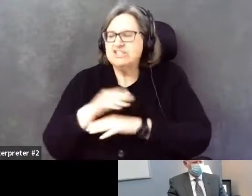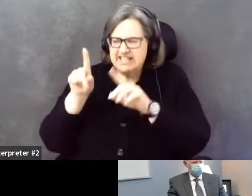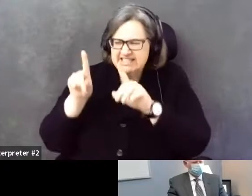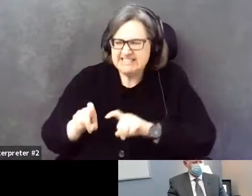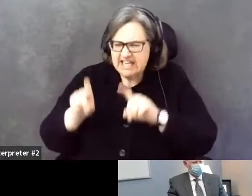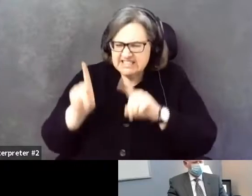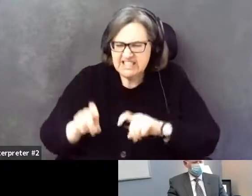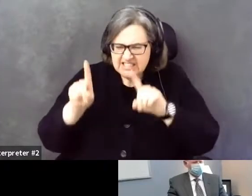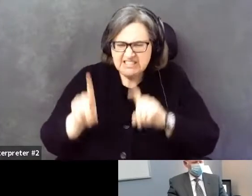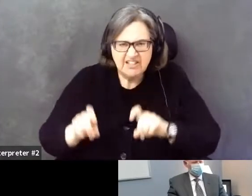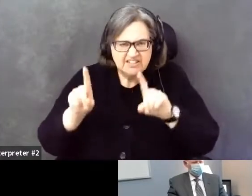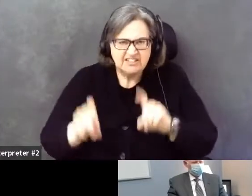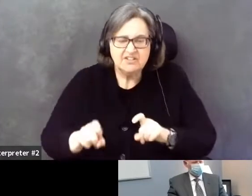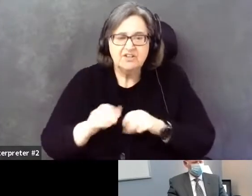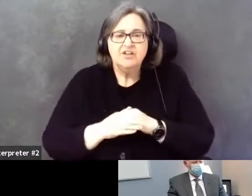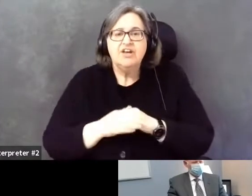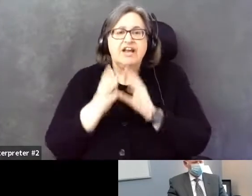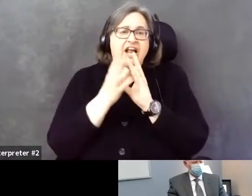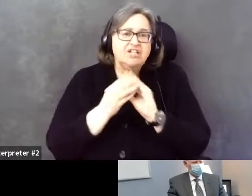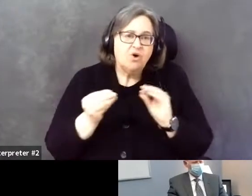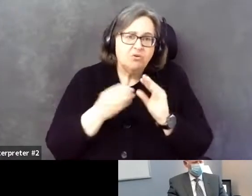and shared my story and